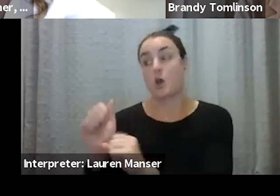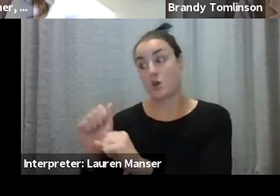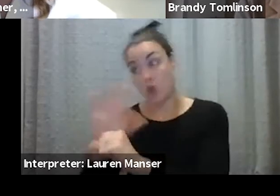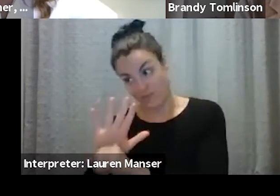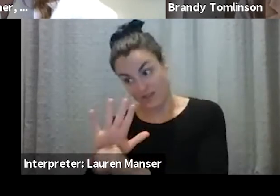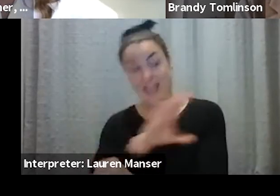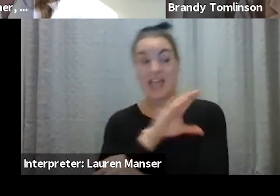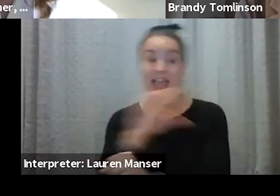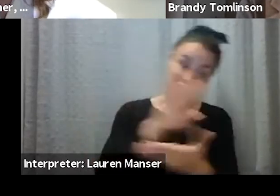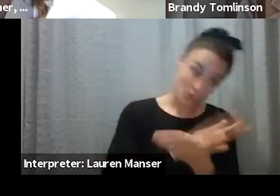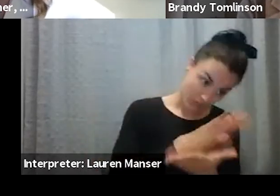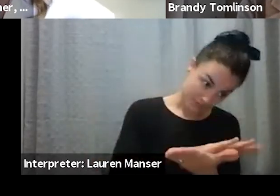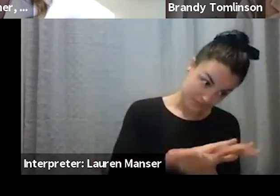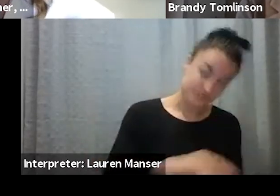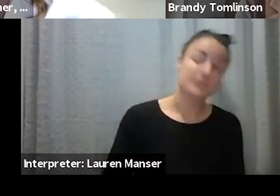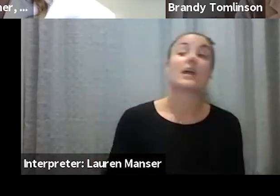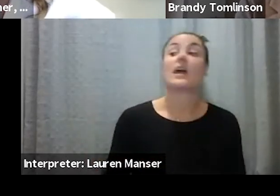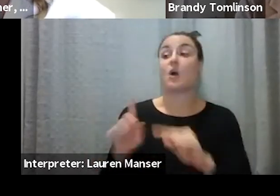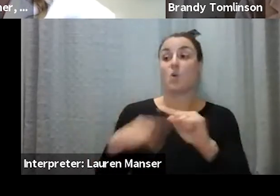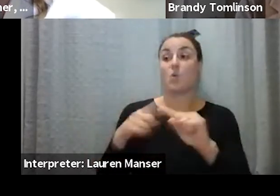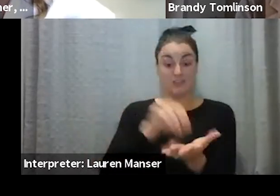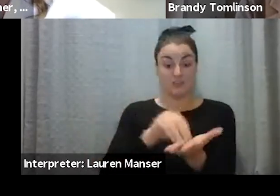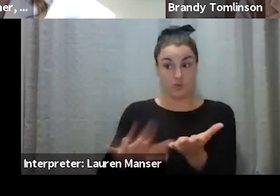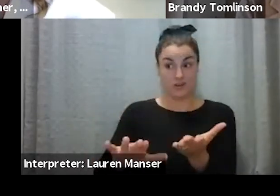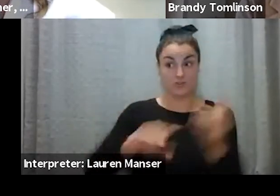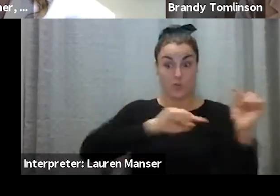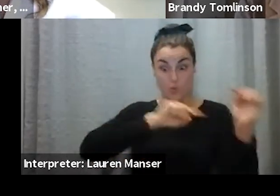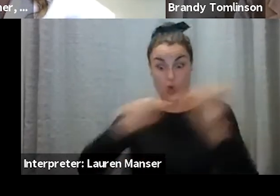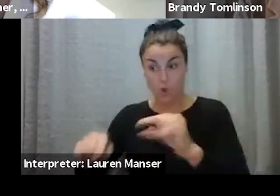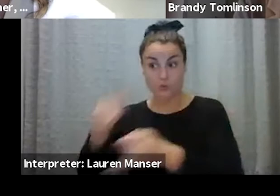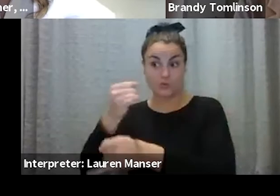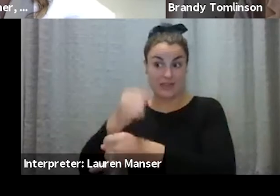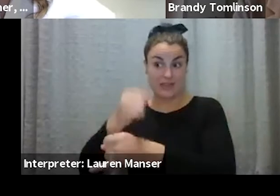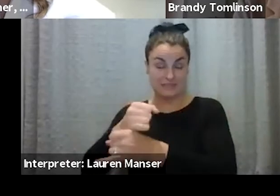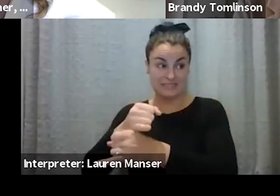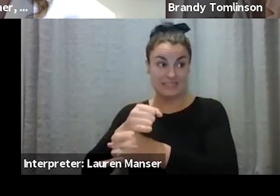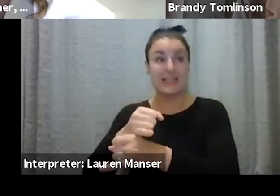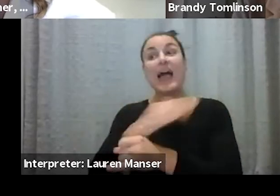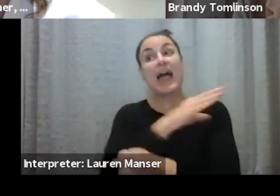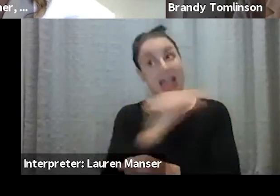and as you said, they may not have the supports necessarily, daily supports of their parents,